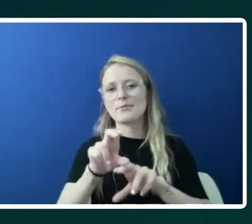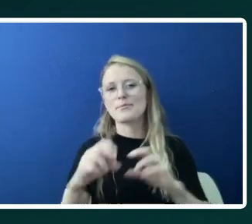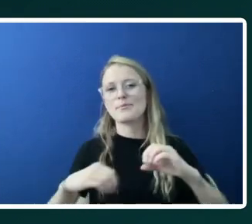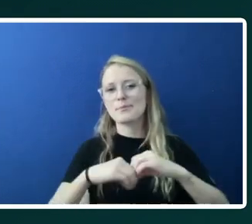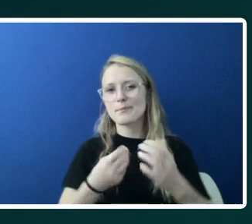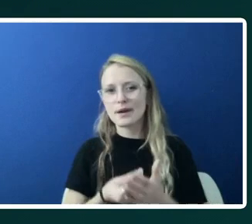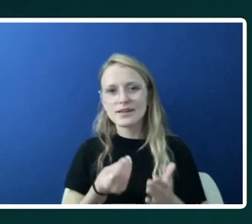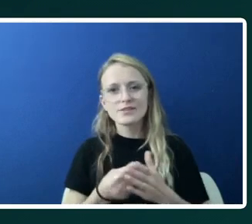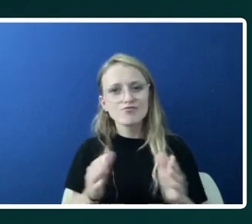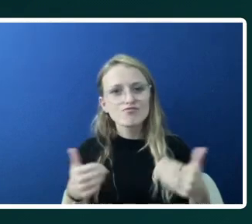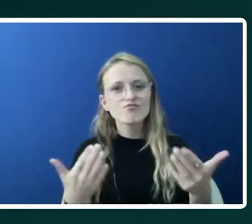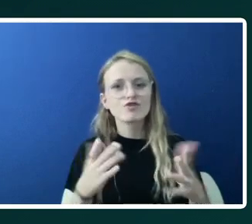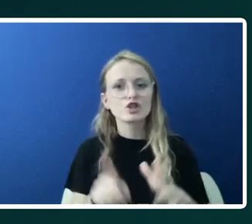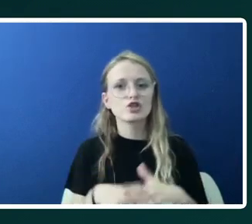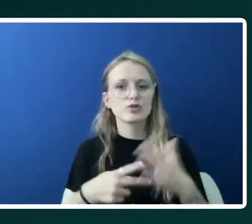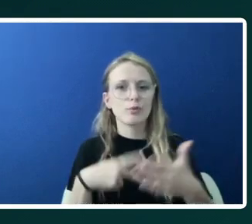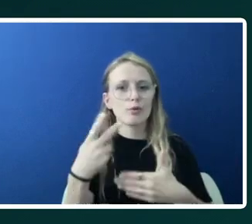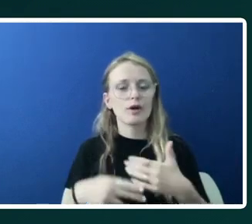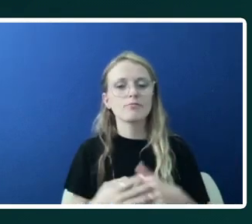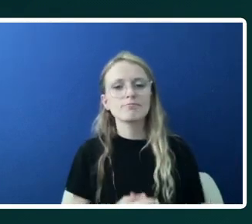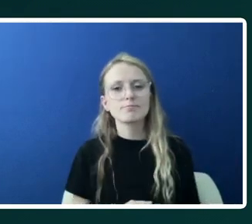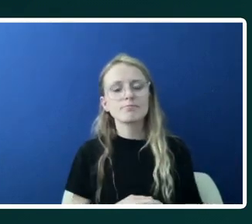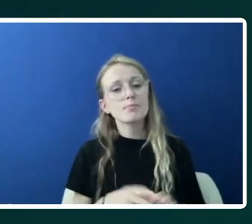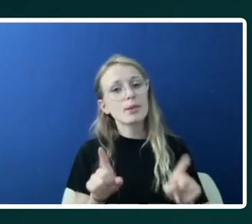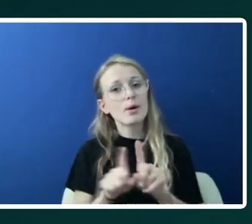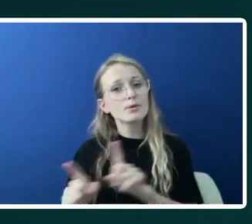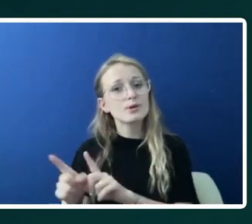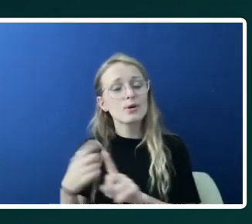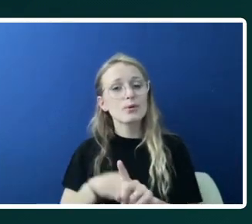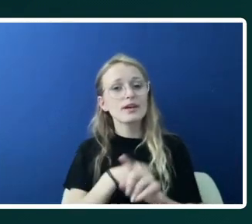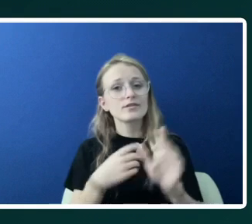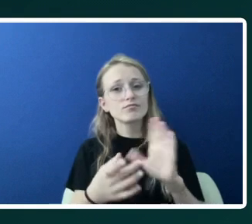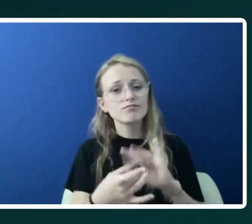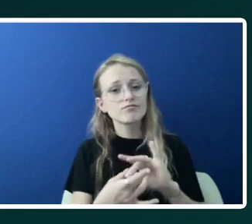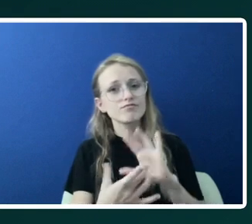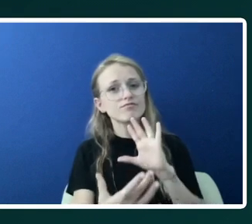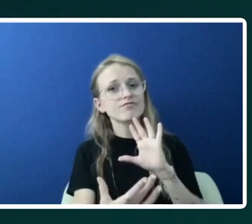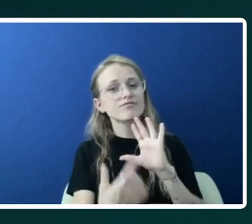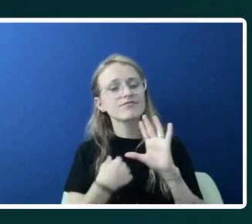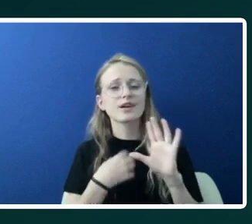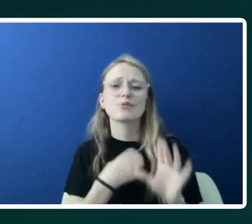Also, as we leave you, we'd like to just -- I wish we had more time to hear what you think